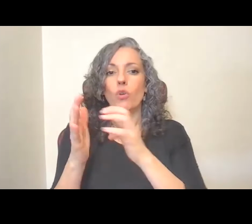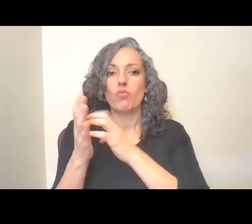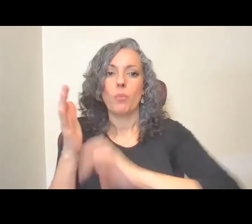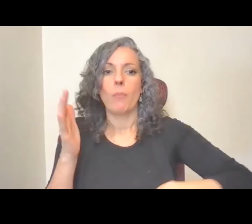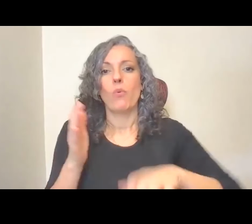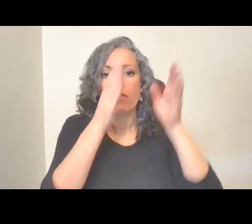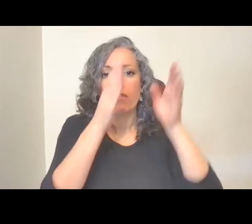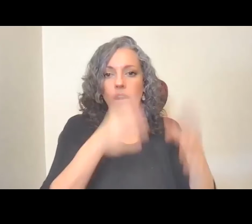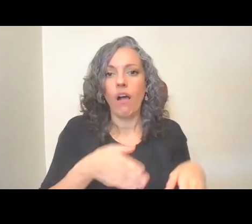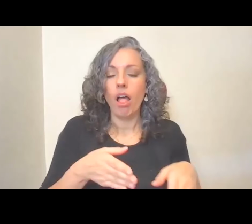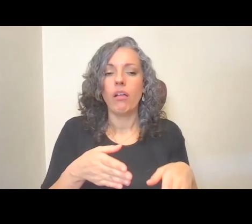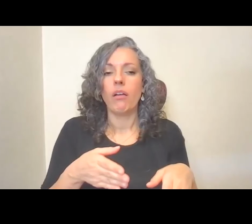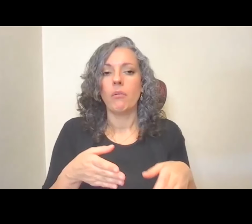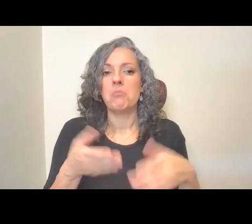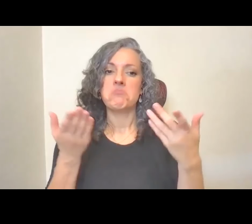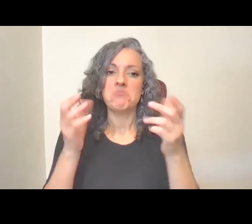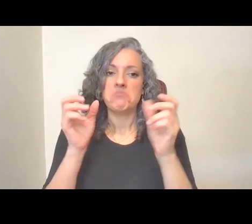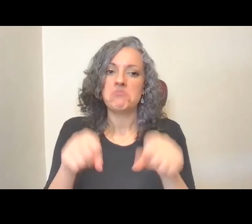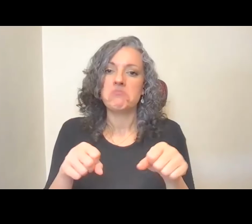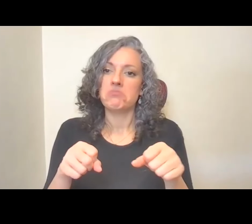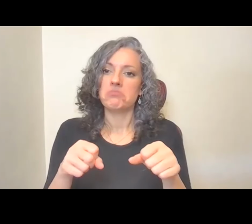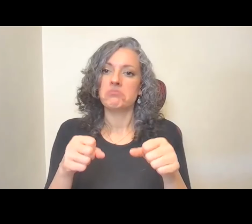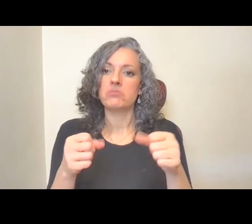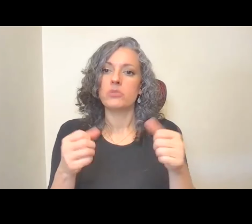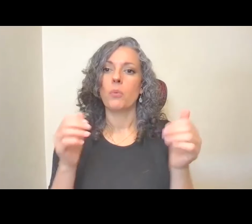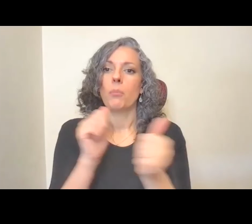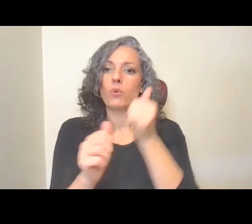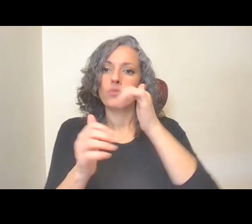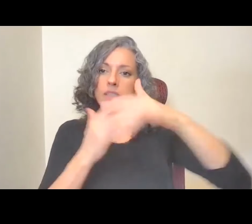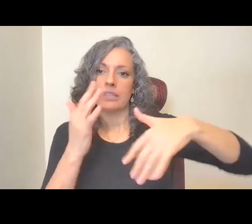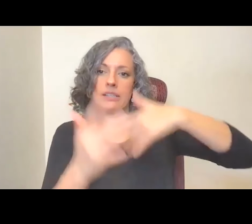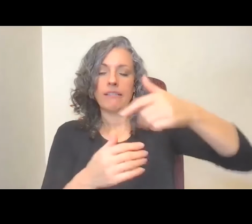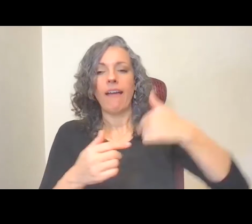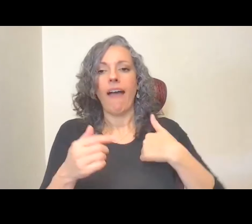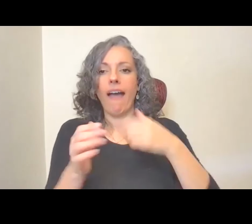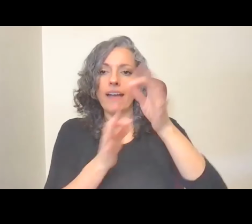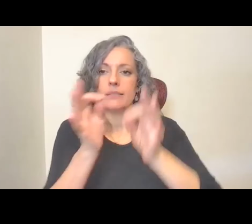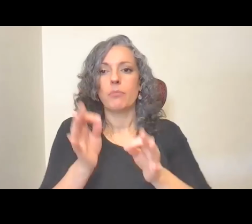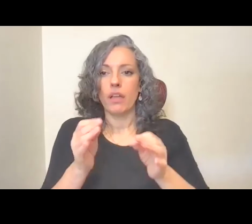by documenting is mouse interaction. I document step by step what happens when a user opens the